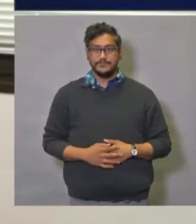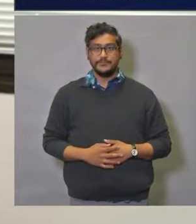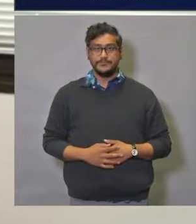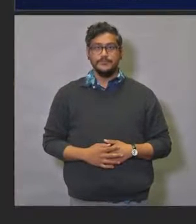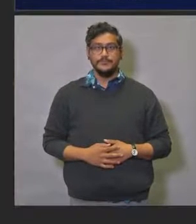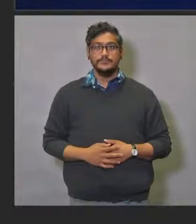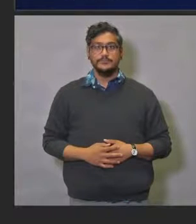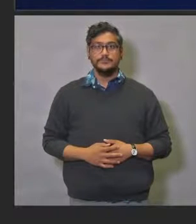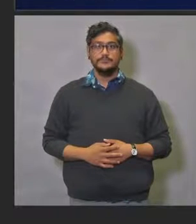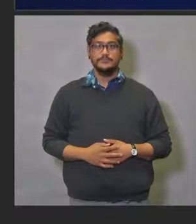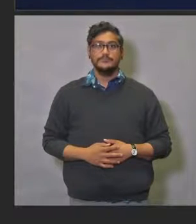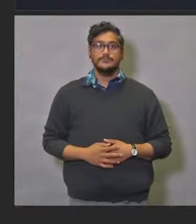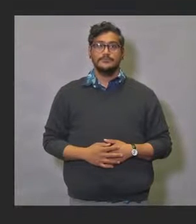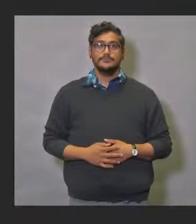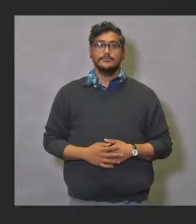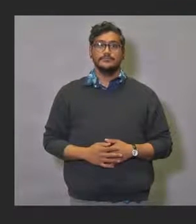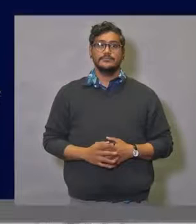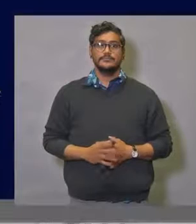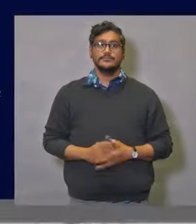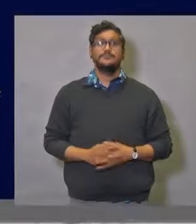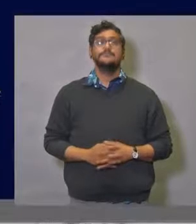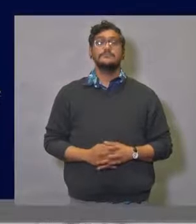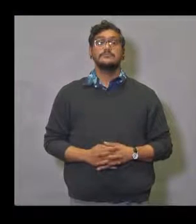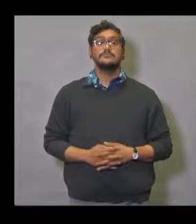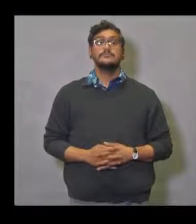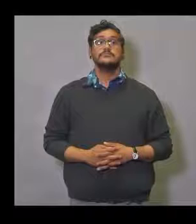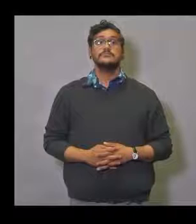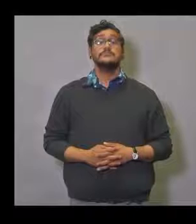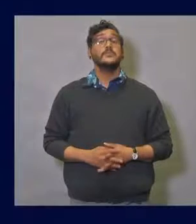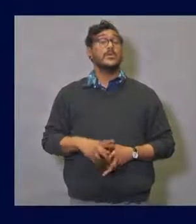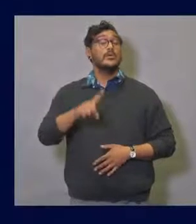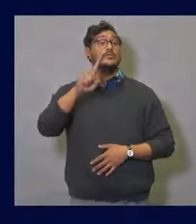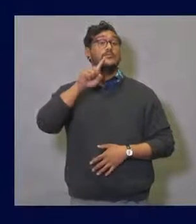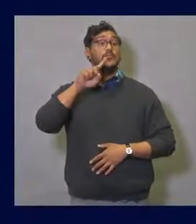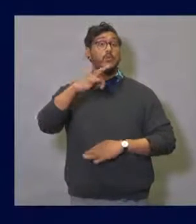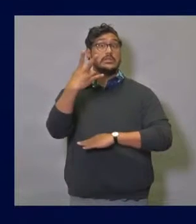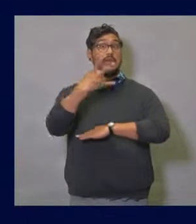Y SE HAN INFORMADO EN EL